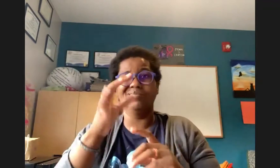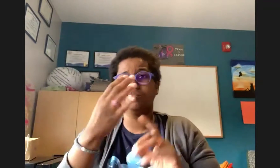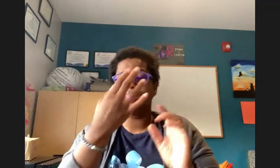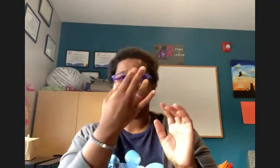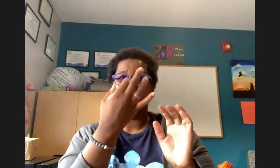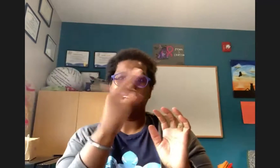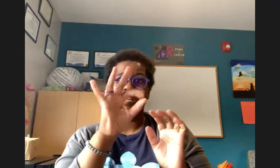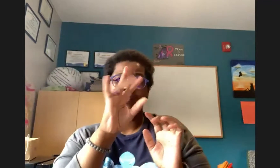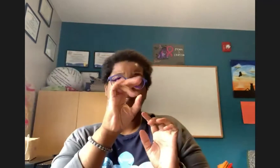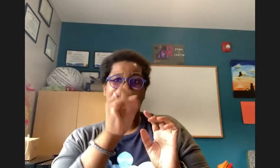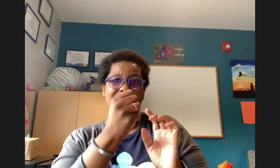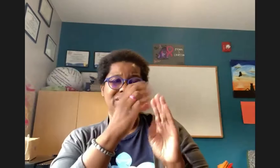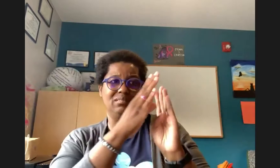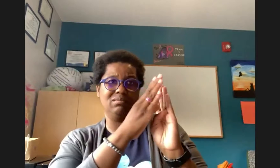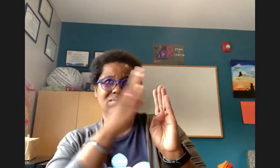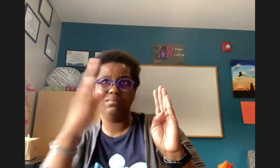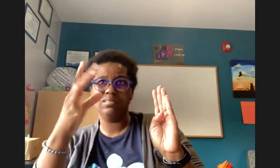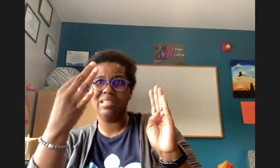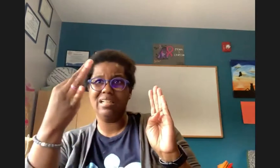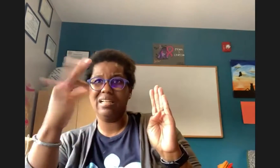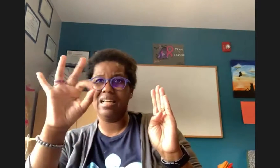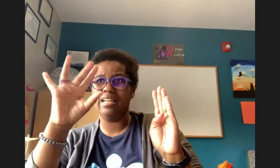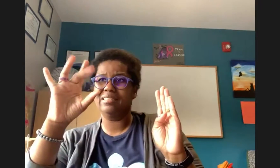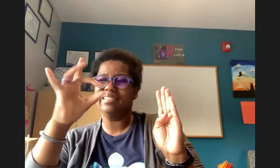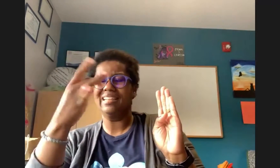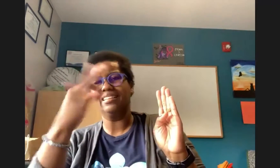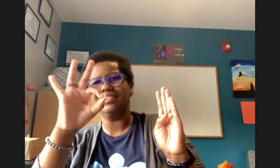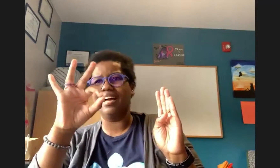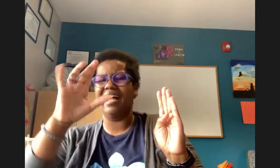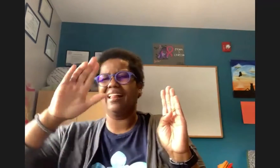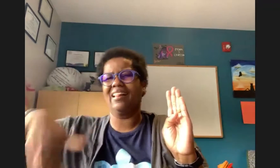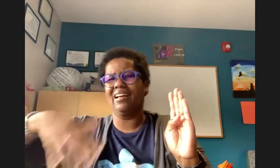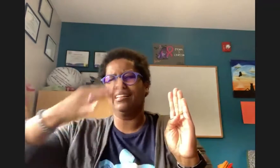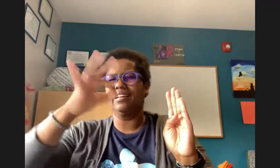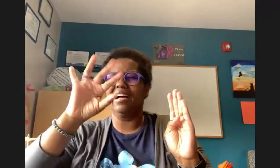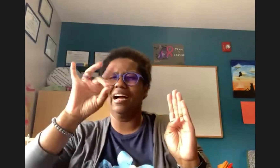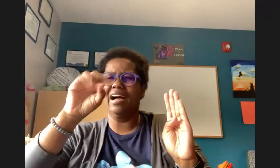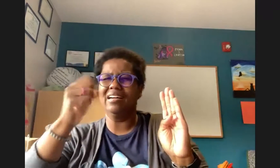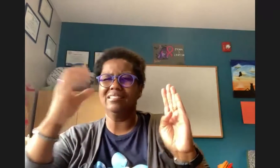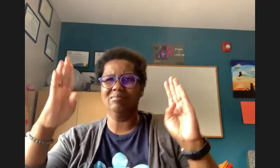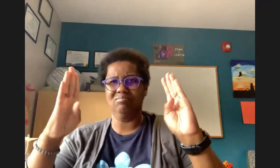At that time, that was about the 1970s to late 1980s,